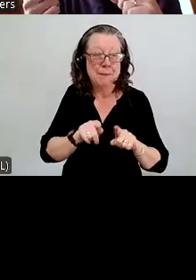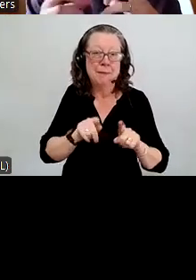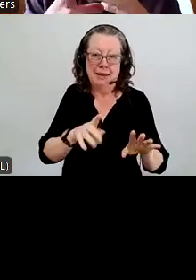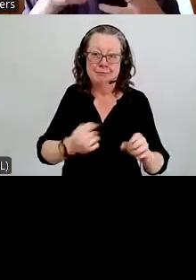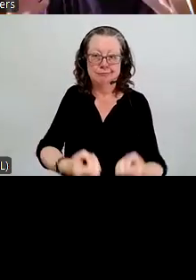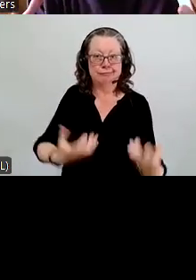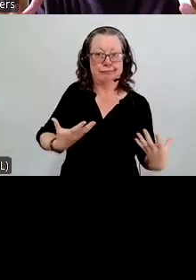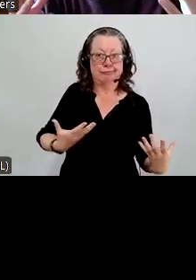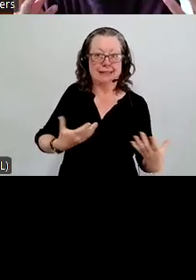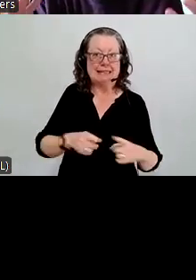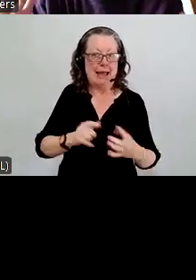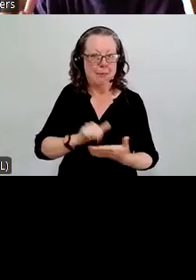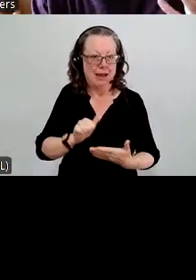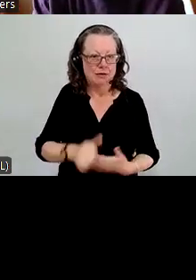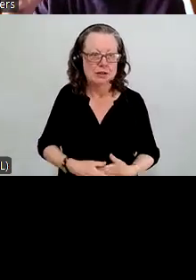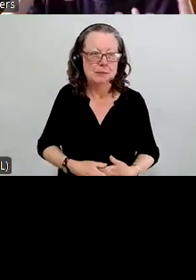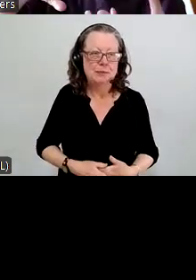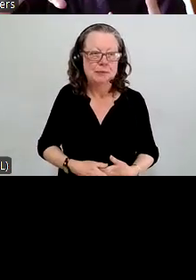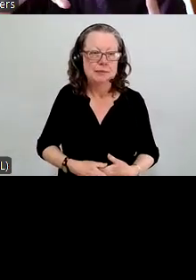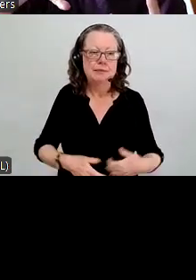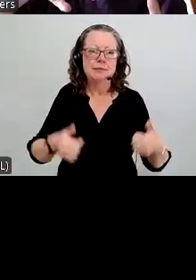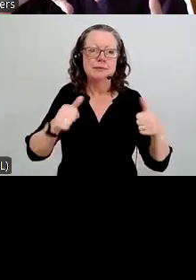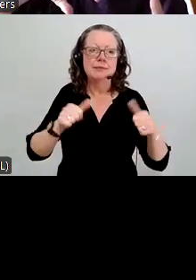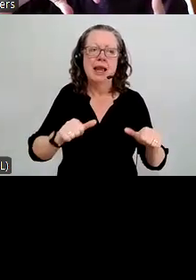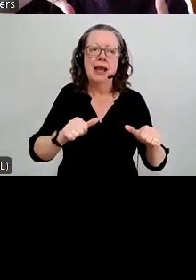which does interest overlap. Because you are friends on Facebook